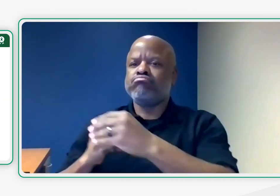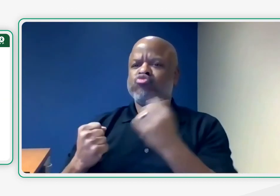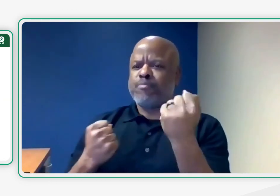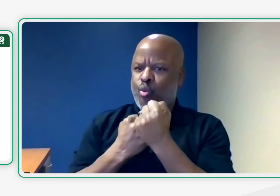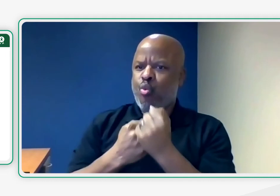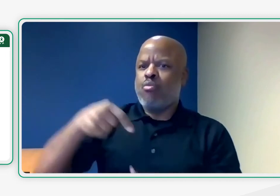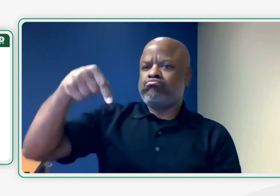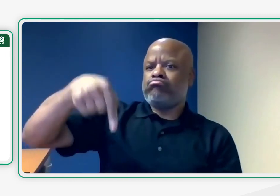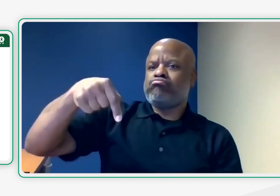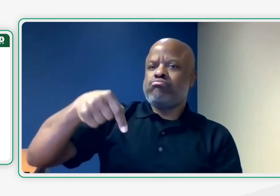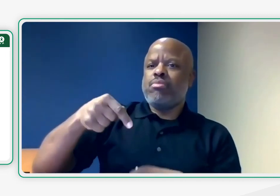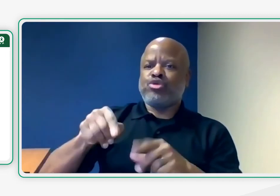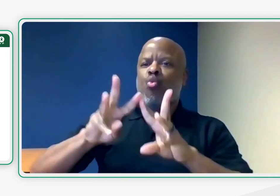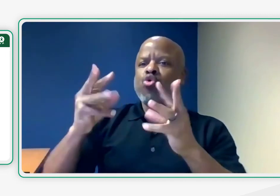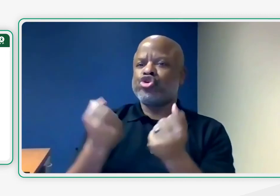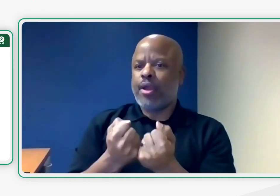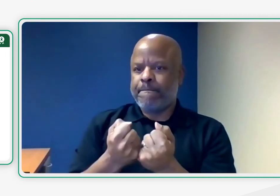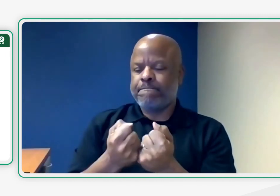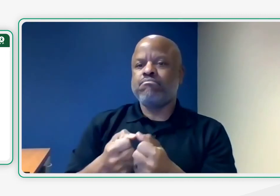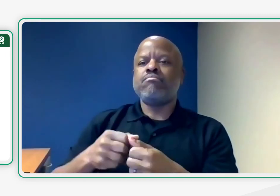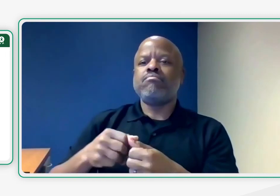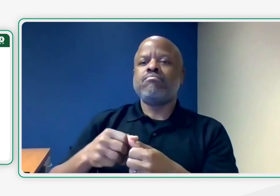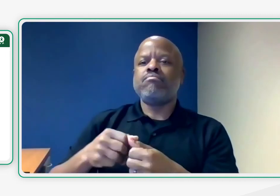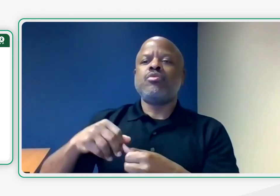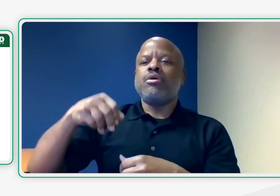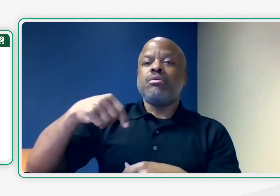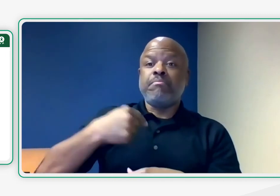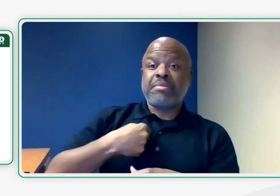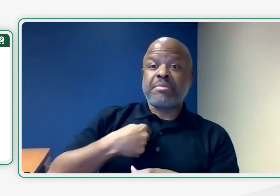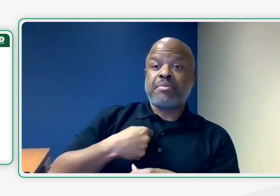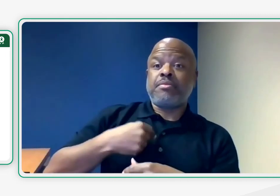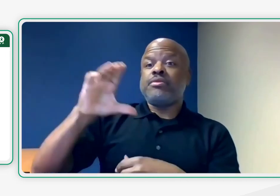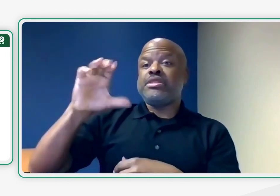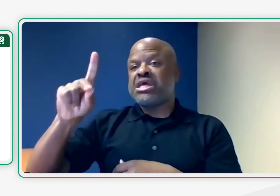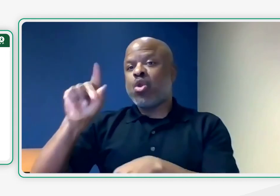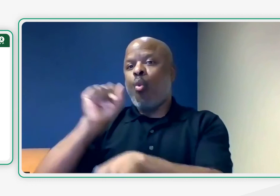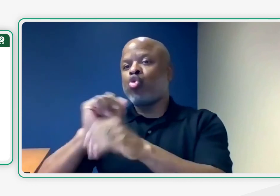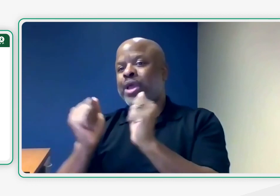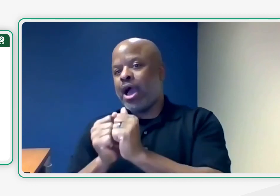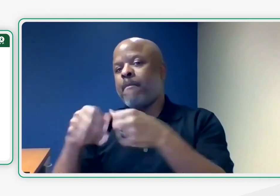again thank the Wells Fargo Foundation for their sponsorship and for supporting this workshop.